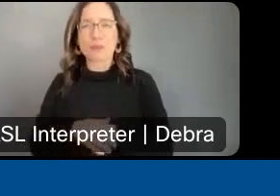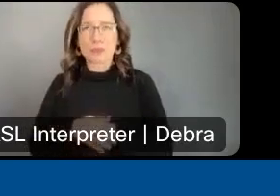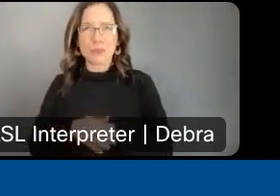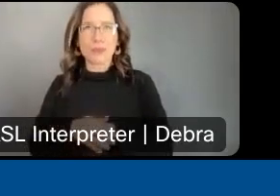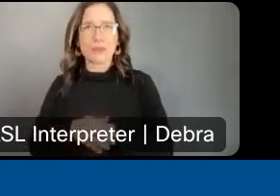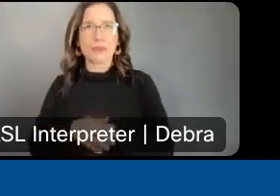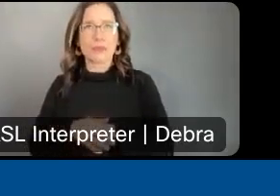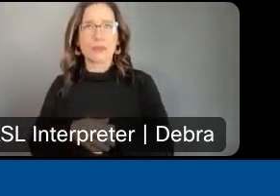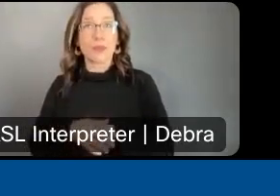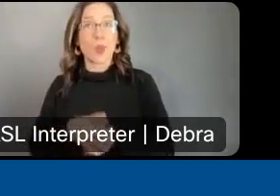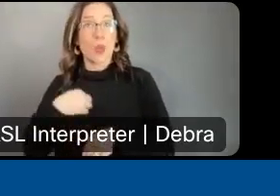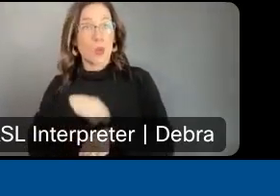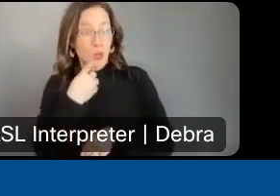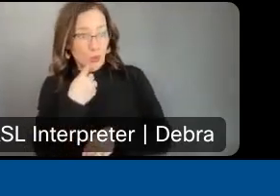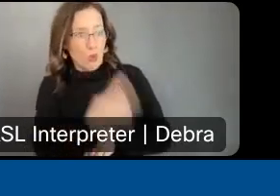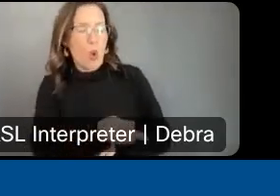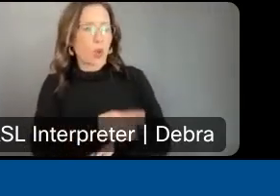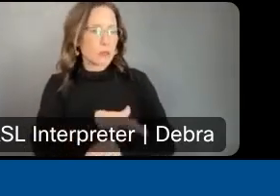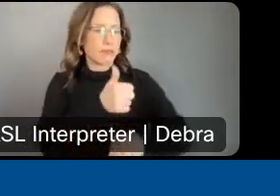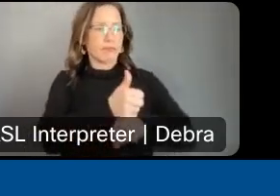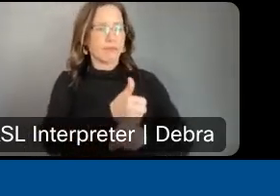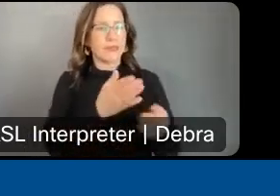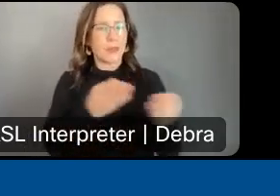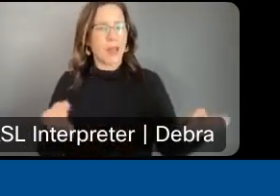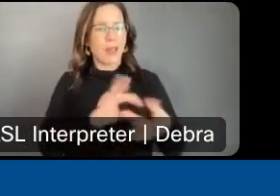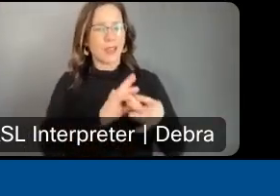told to implement supply chain risk management